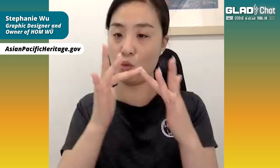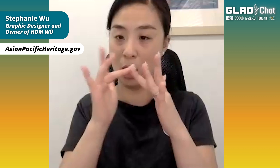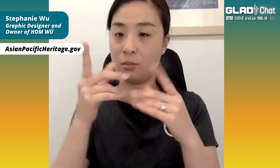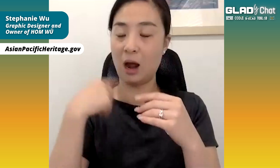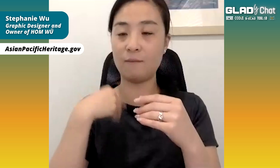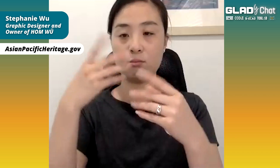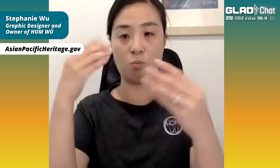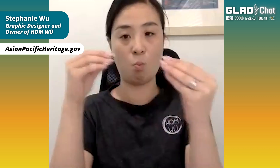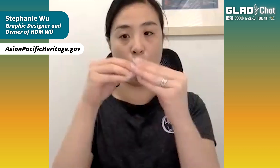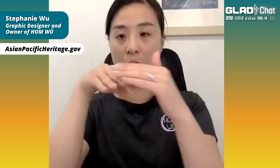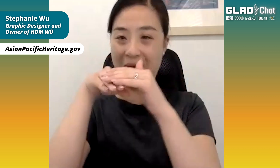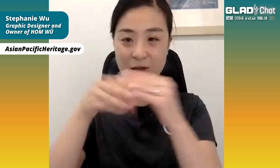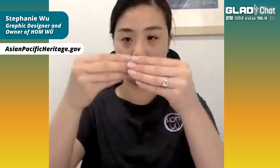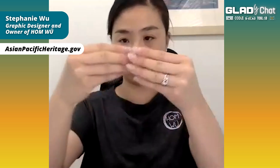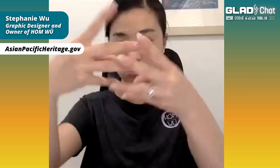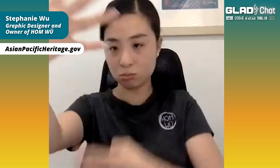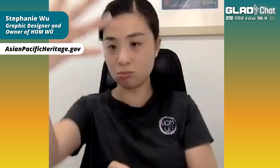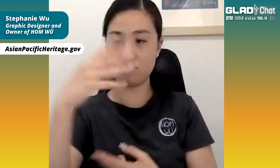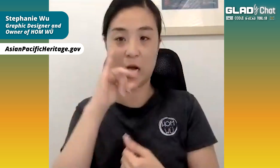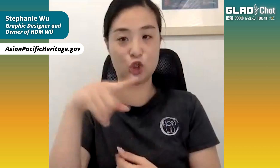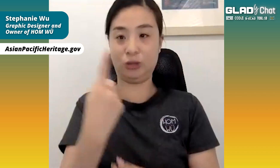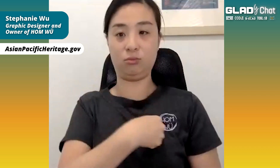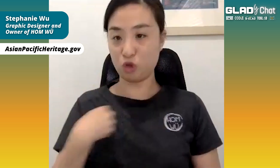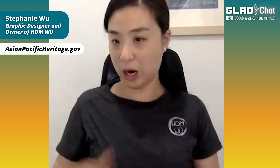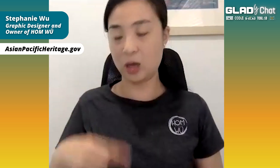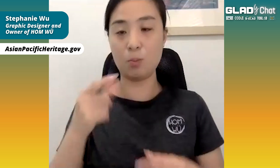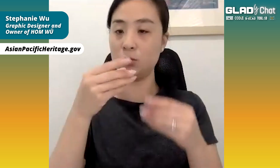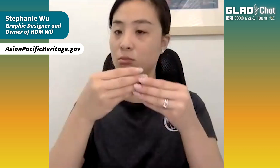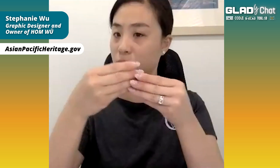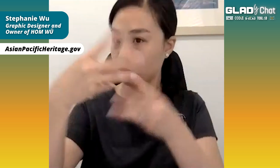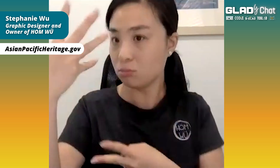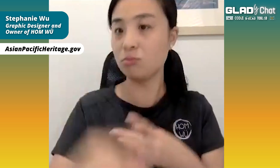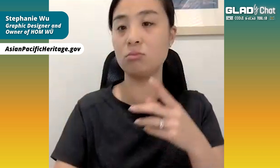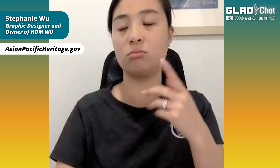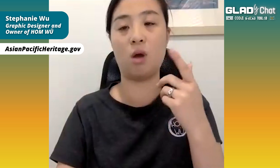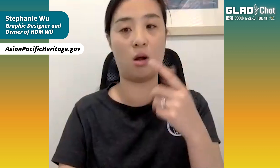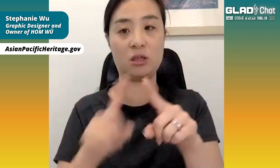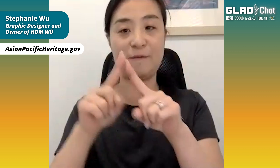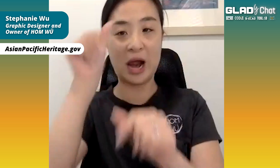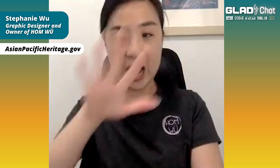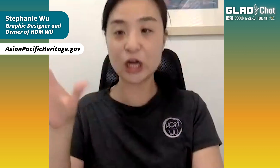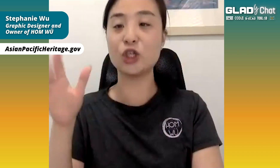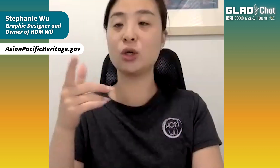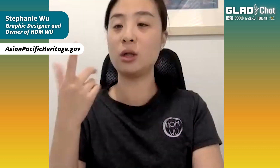It’s a website with more access to a lot of information. Not only about China, but other Asian countries too.